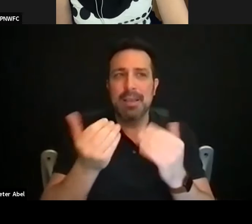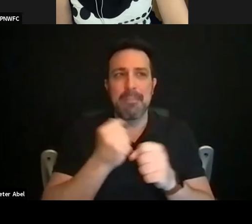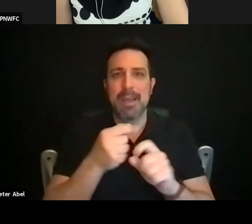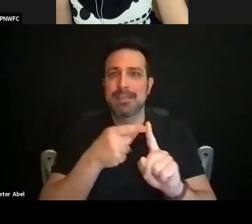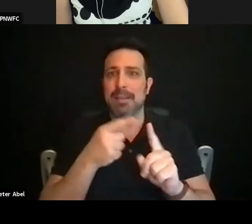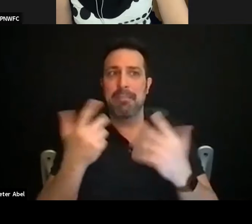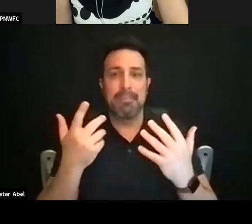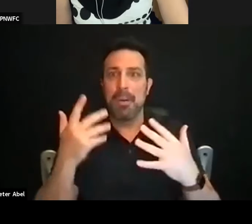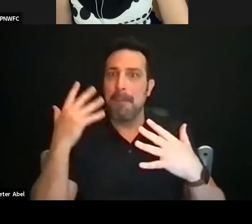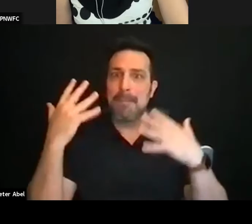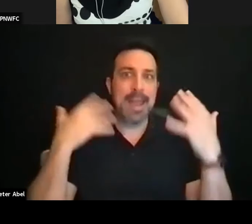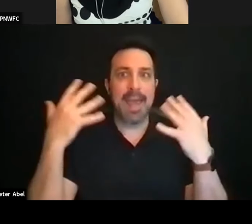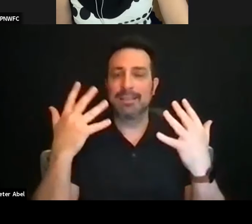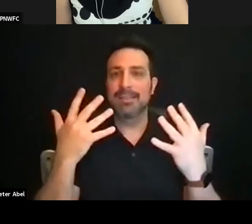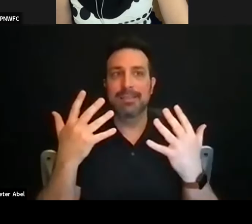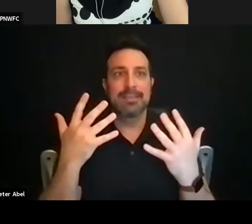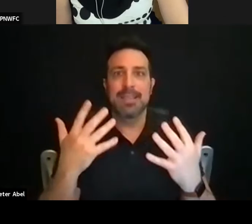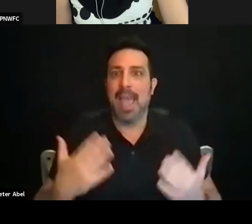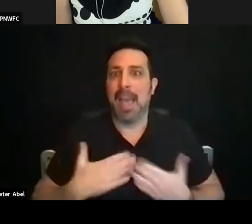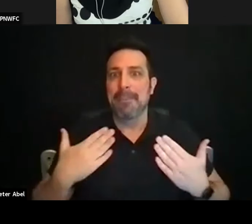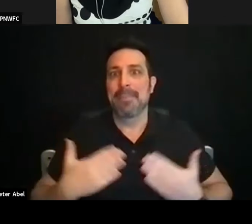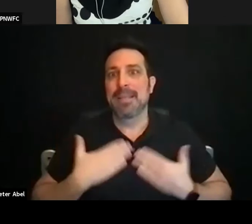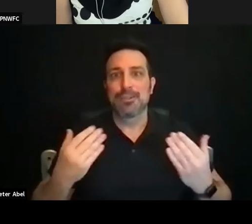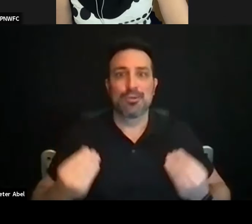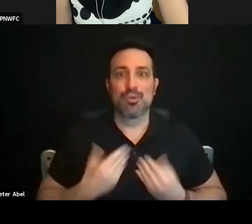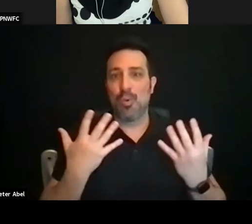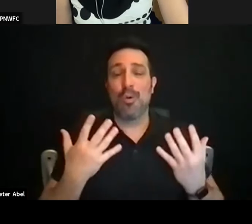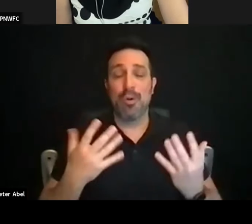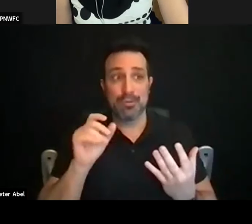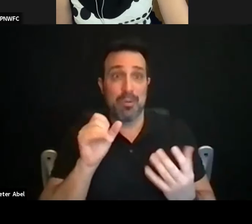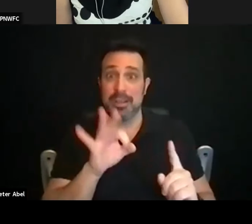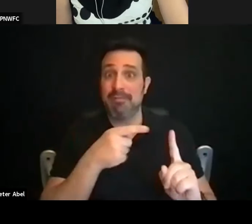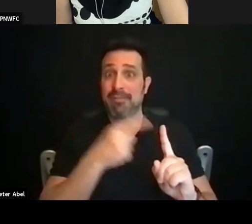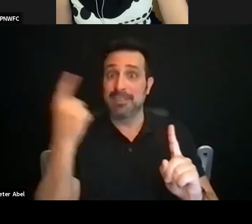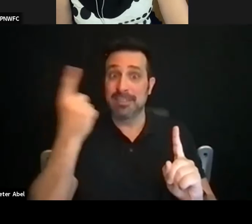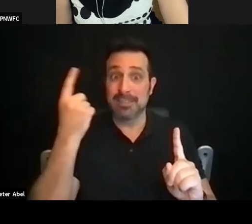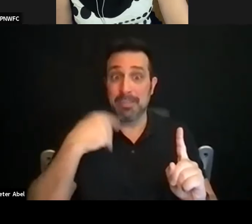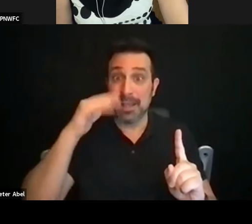with.